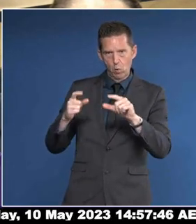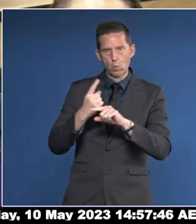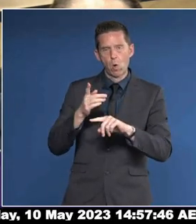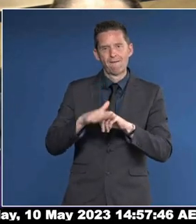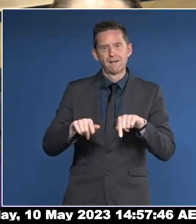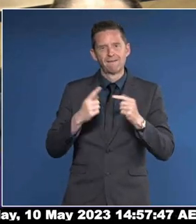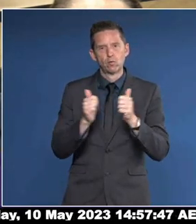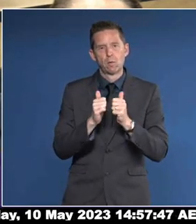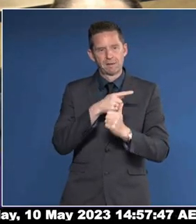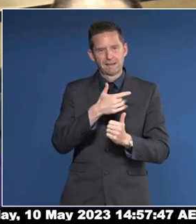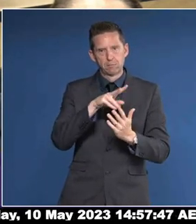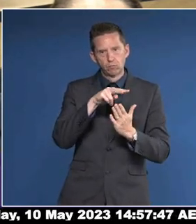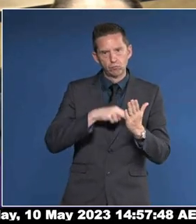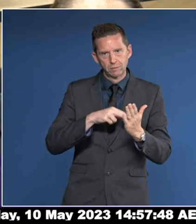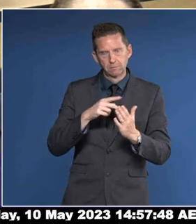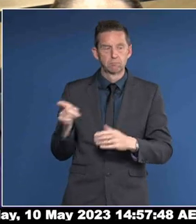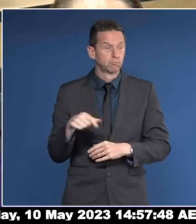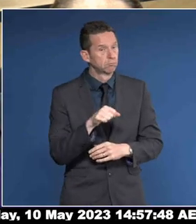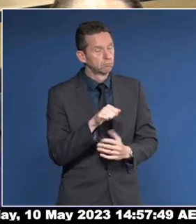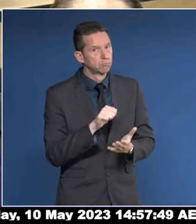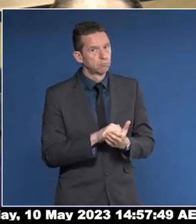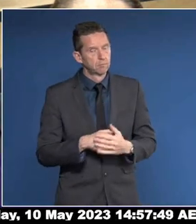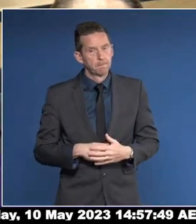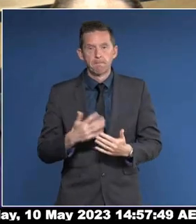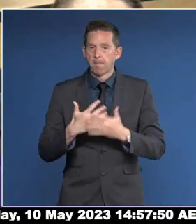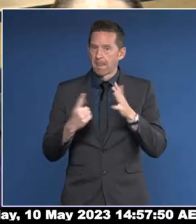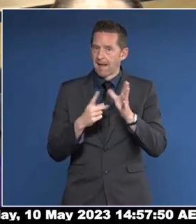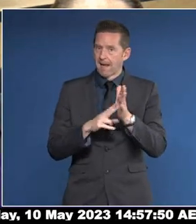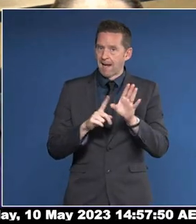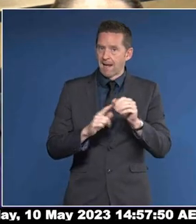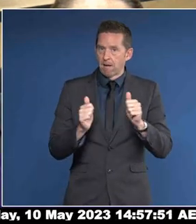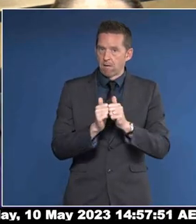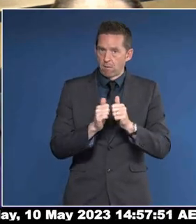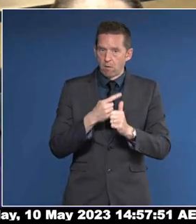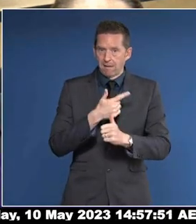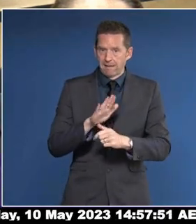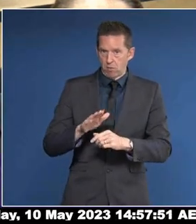that right? MR TRACEY: That's correct. And so any document that appears as a footnote is a document you've accessed?